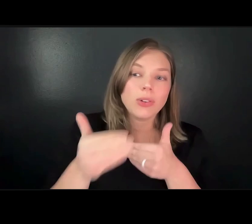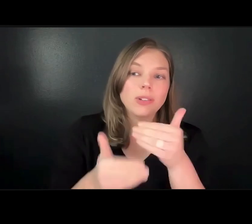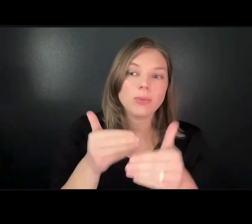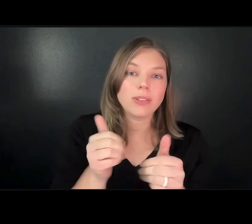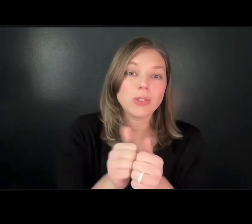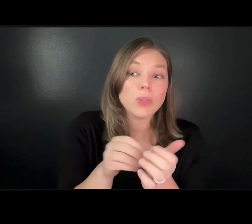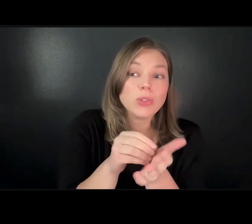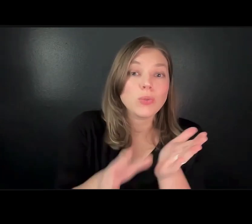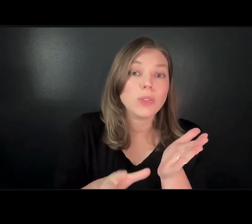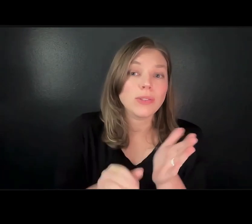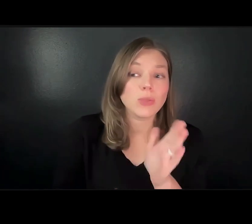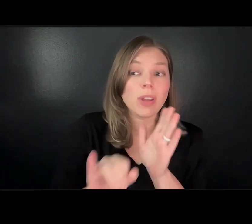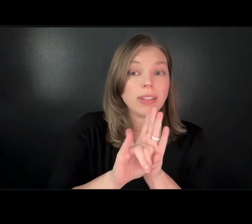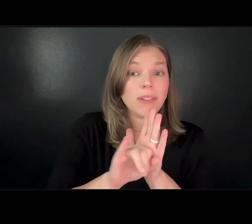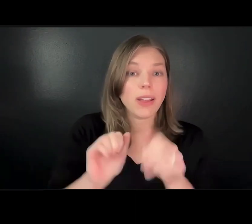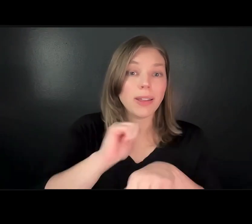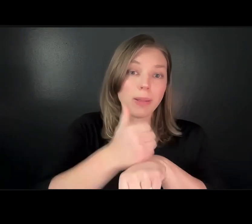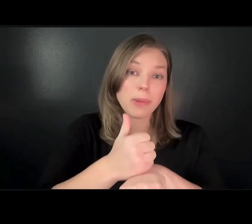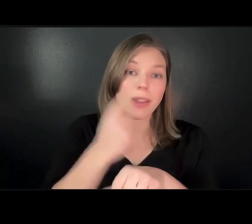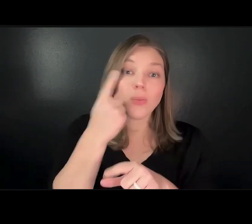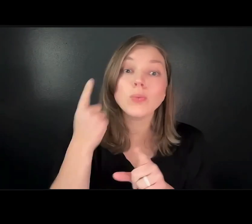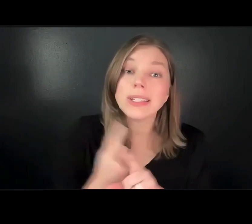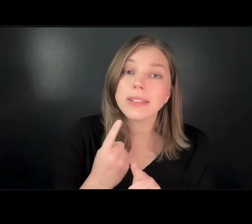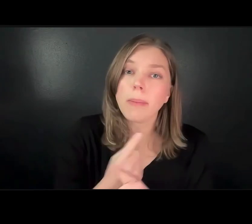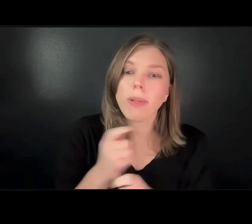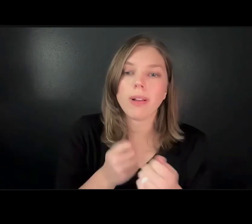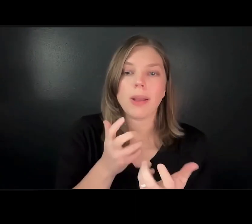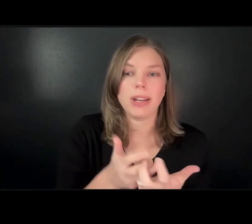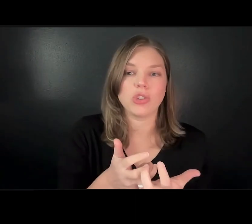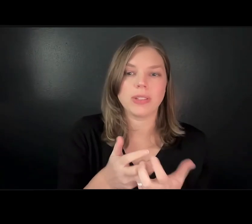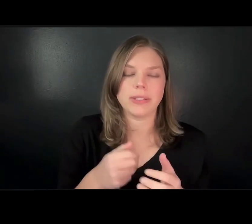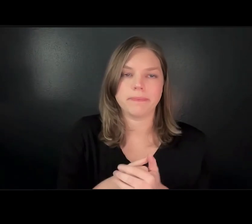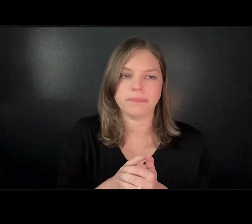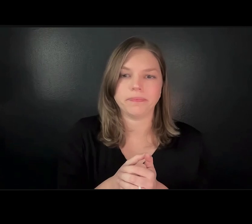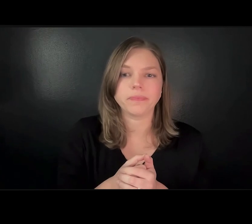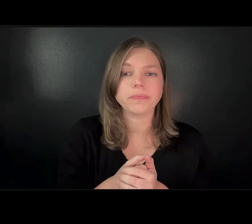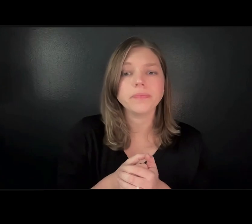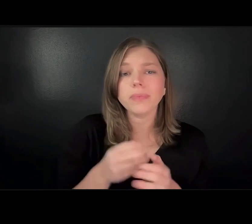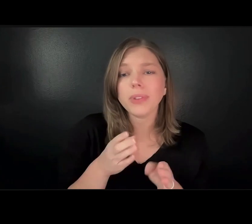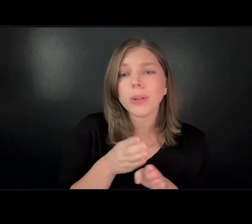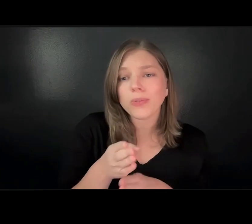to engage in an interactive process with students to identify and implement reasonable accommodations that